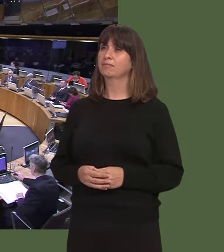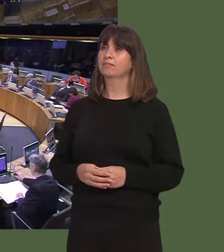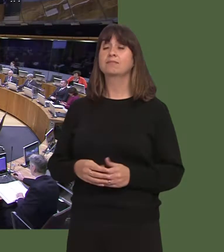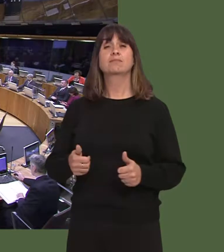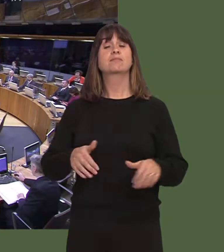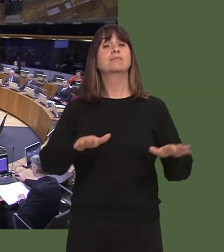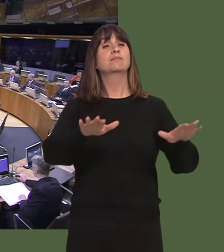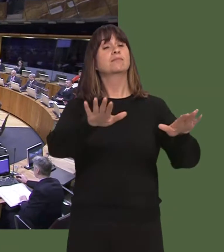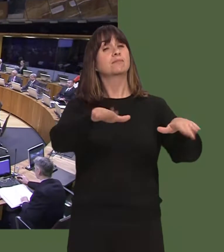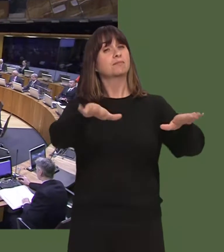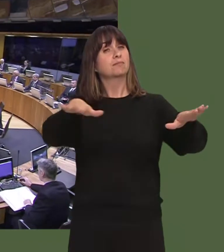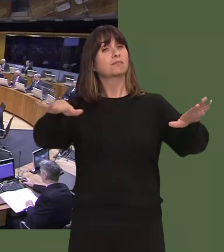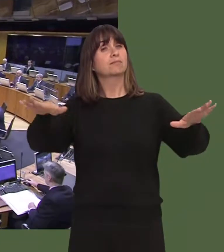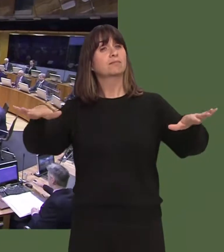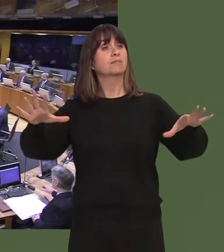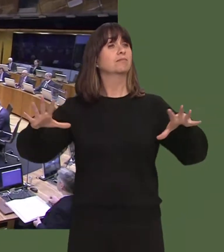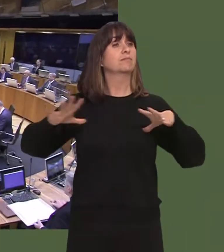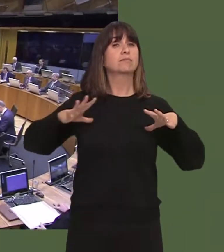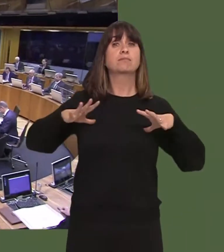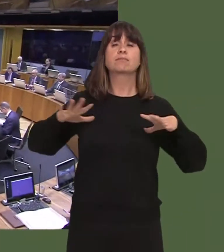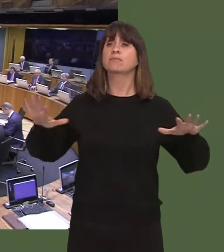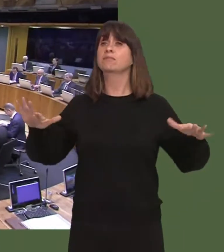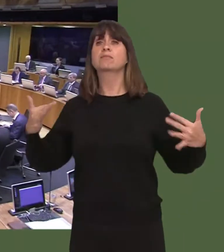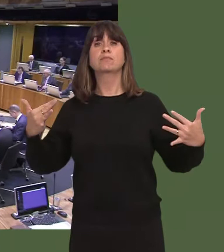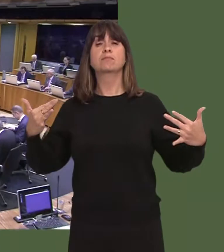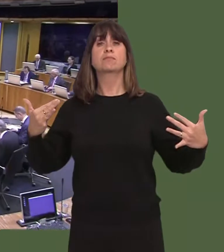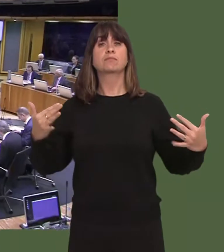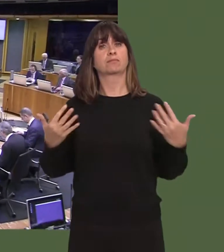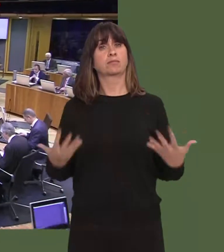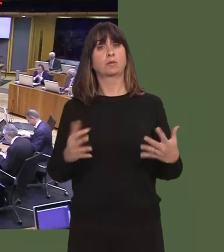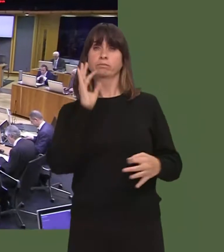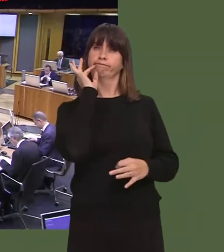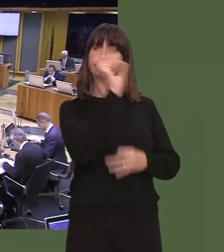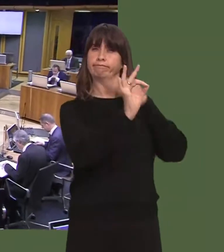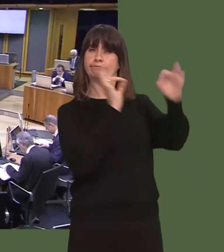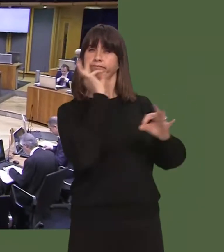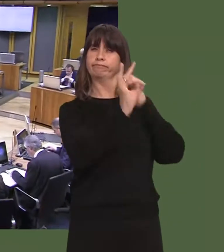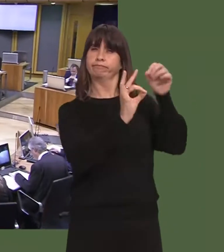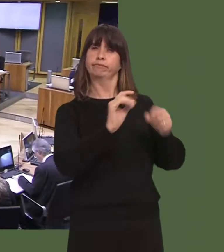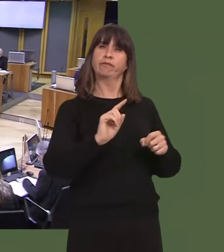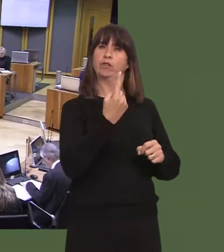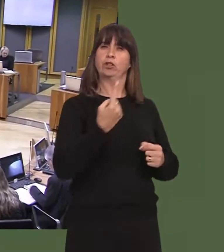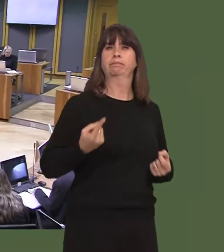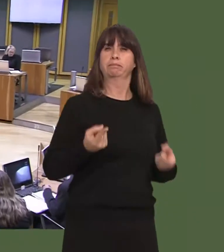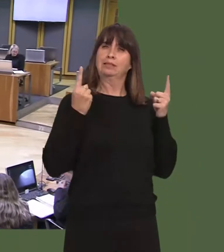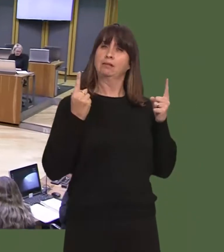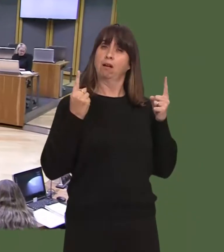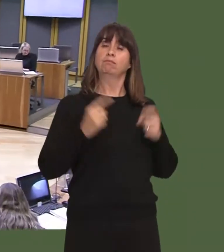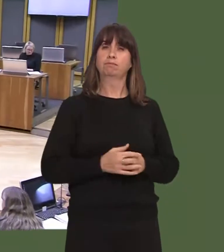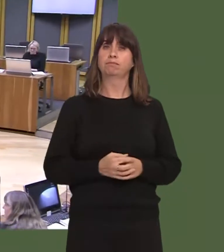FMQ_English Y Llywydd / The Llywydd: The first item on our agenda this afternoon is questions to the First Minister, and the first question